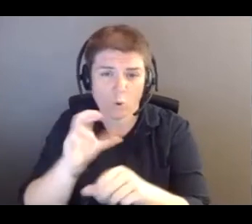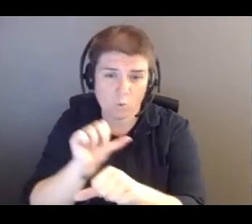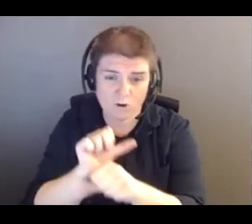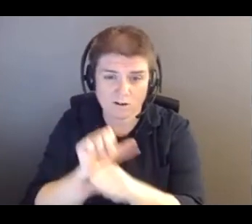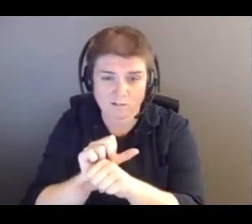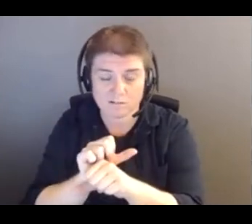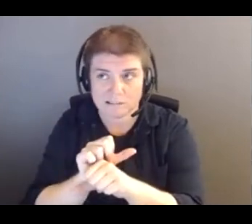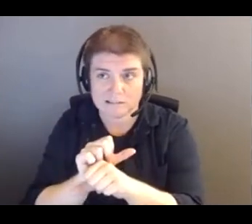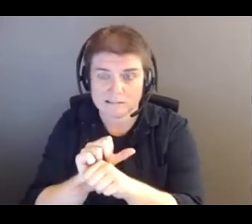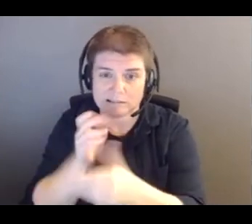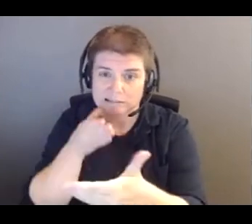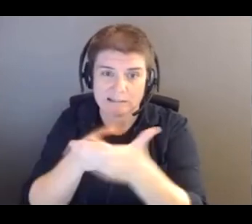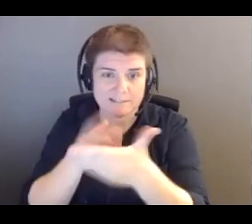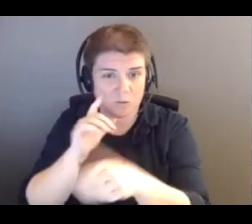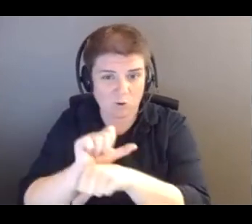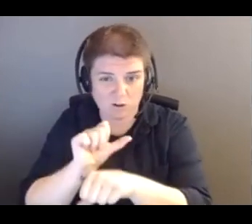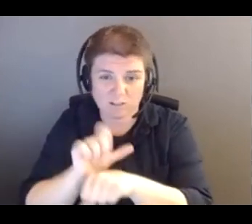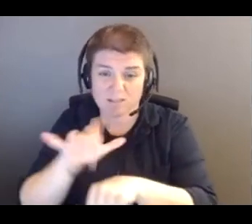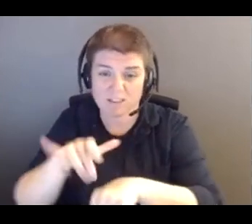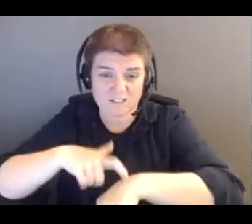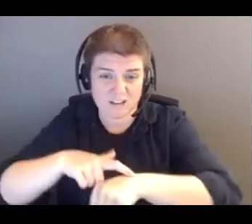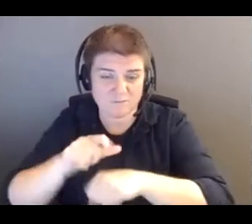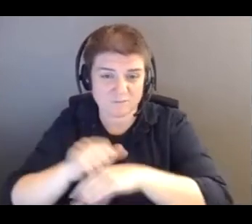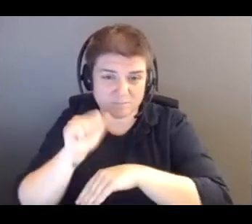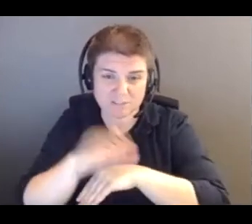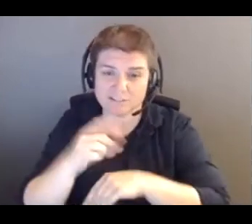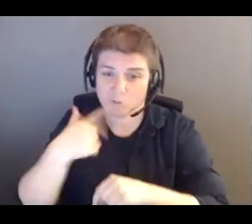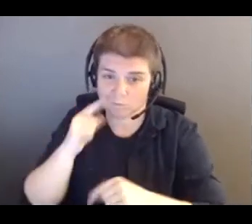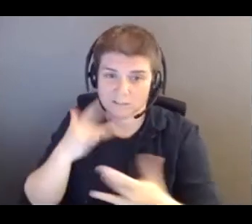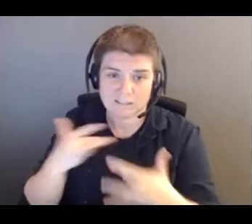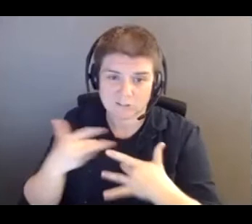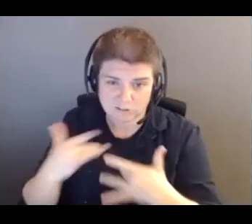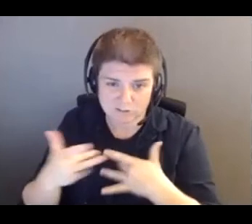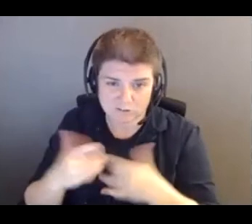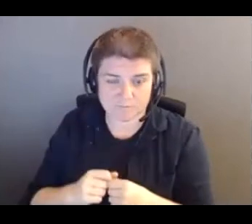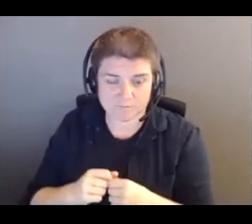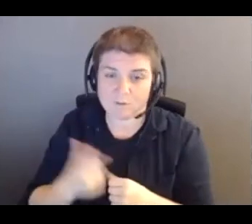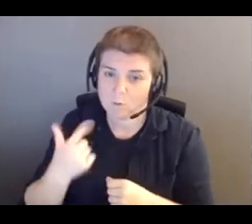time of submission, there will likely be some concern. We feel very strongly about community